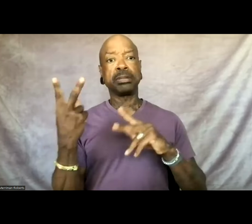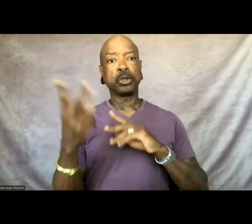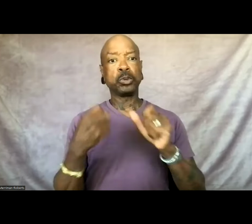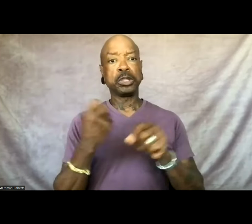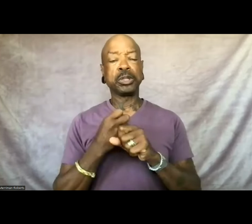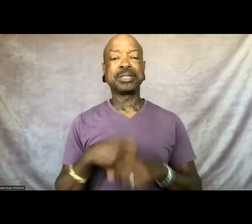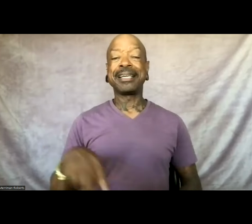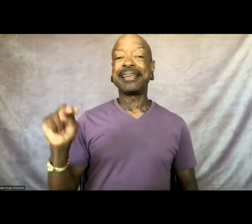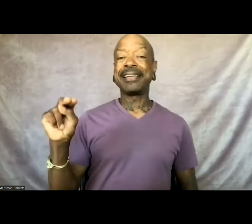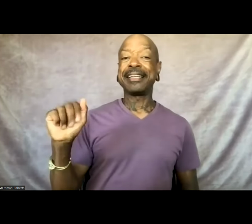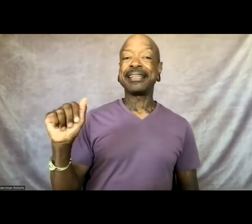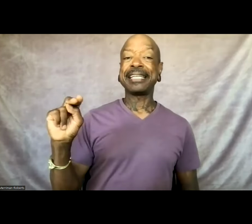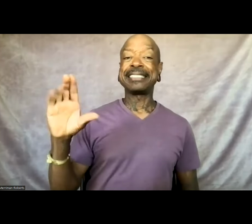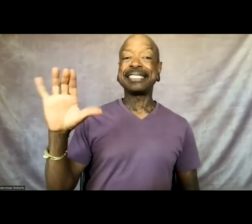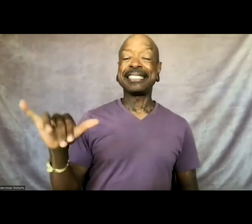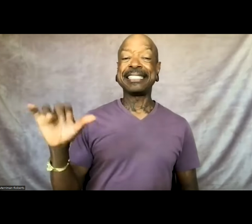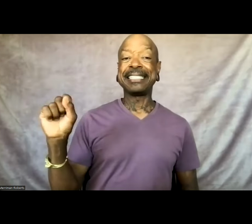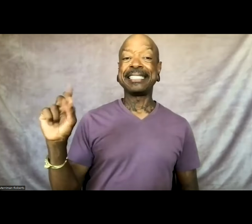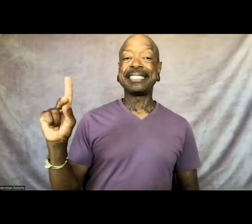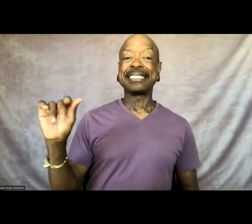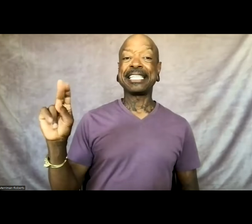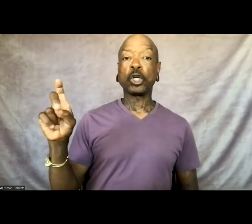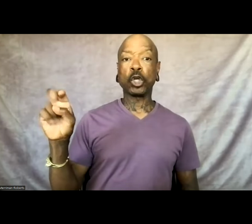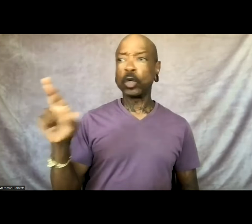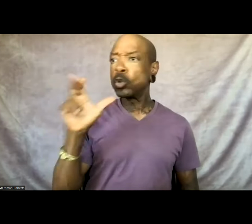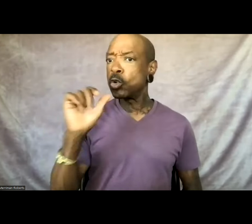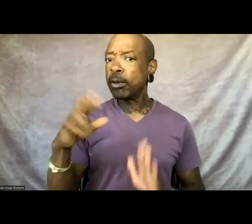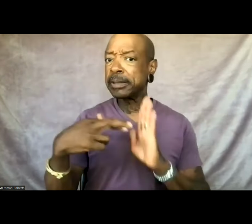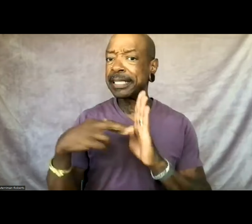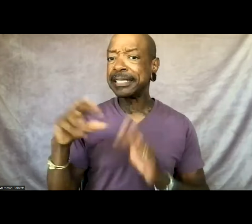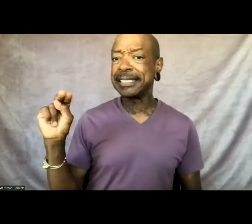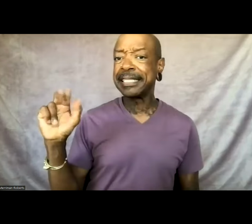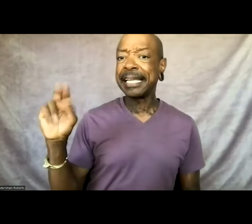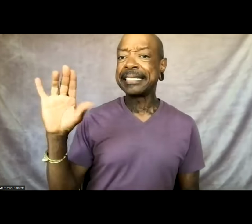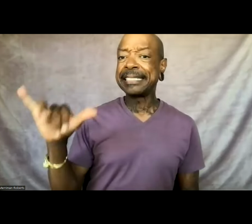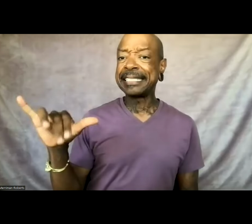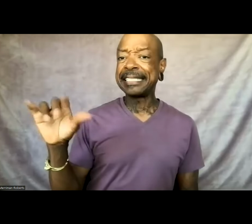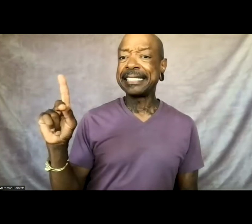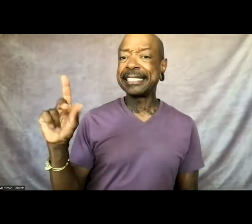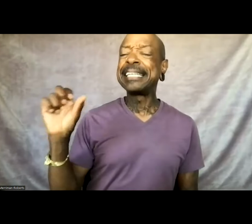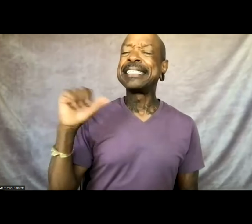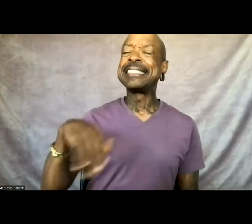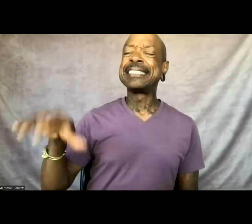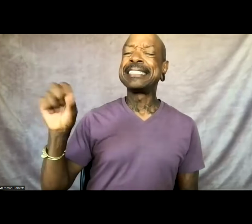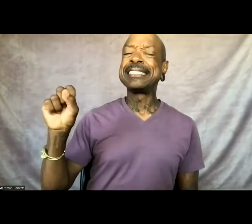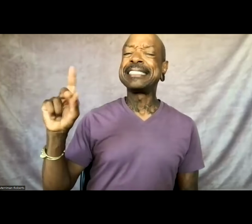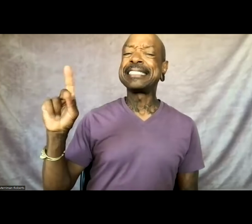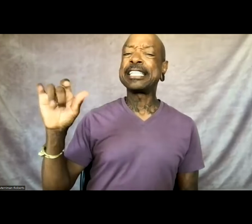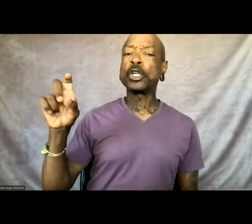individuals, more for families . And goes away entirely in two years. And then Nancy skinner who is represented